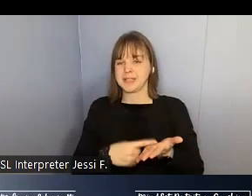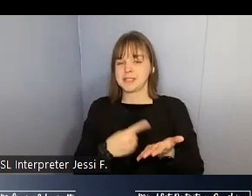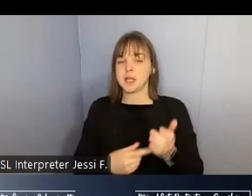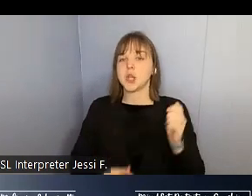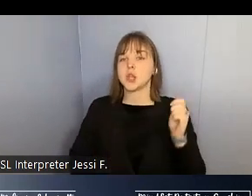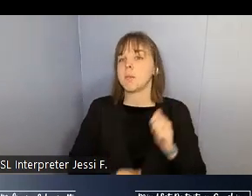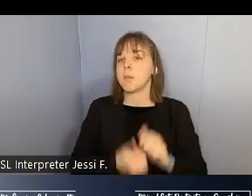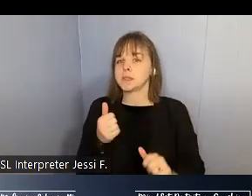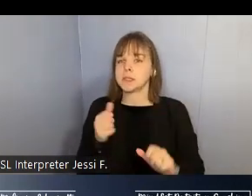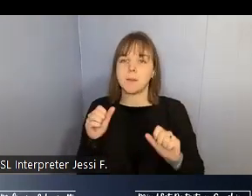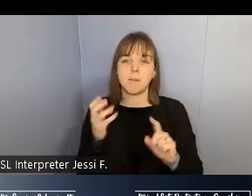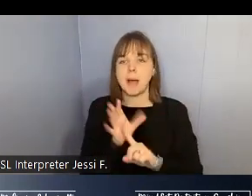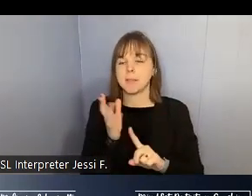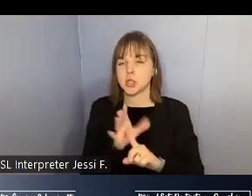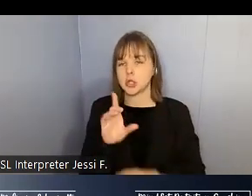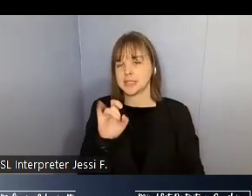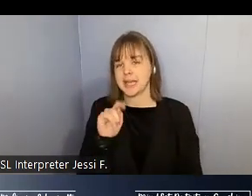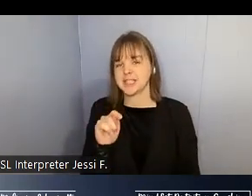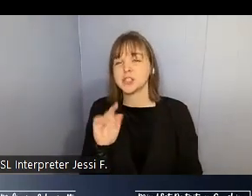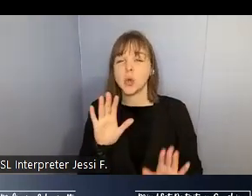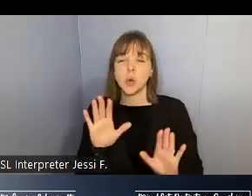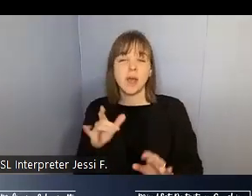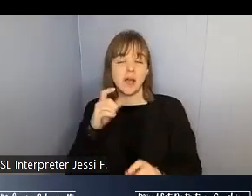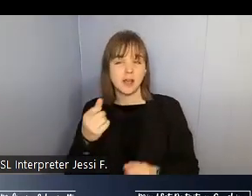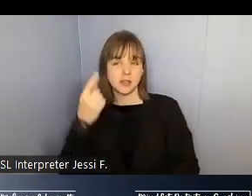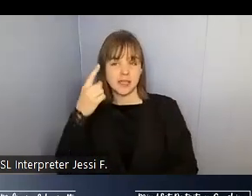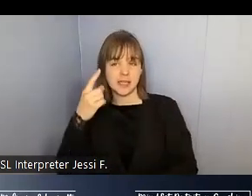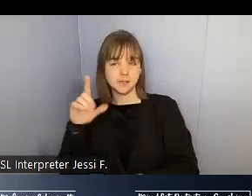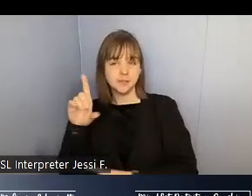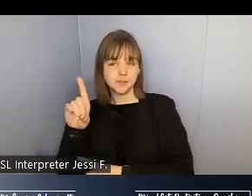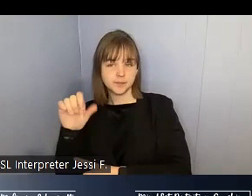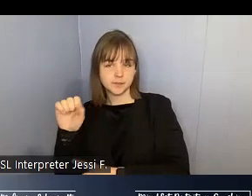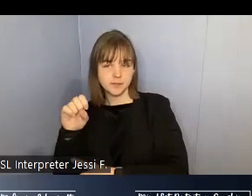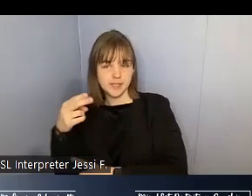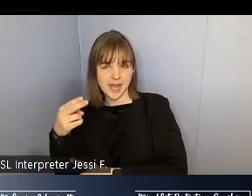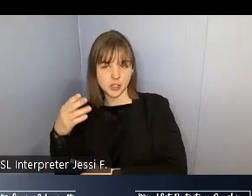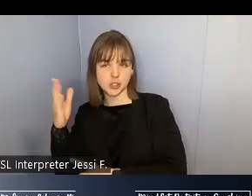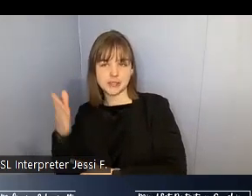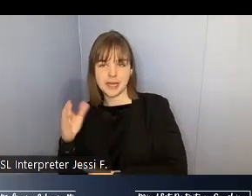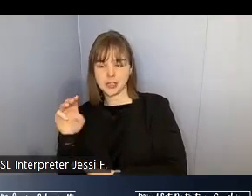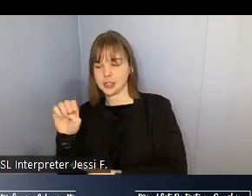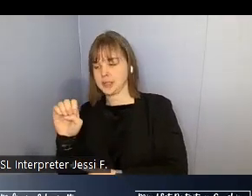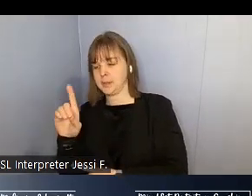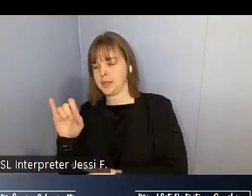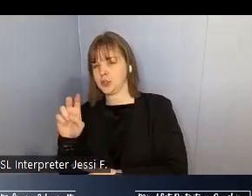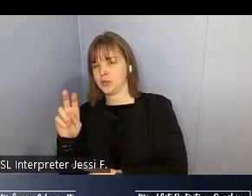diet or the Mediterranean diet because those are not diets based on restriction. They're lifestyle modifications, whereas these are all